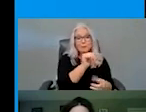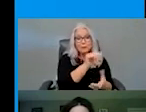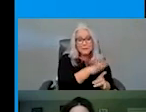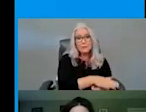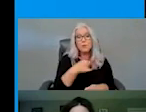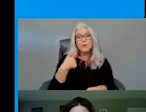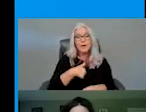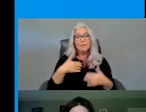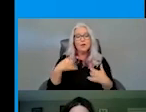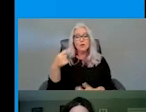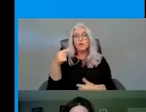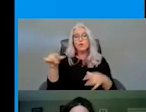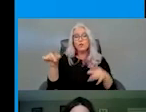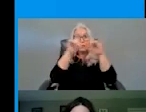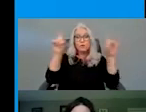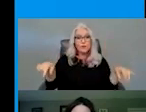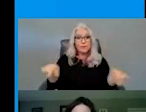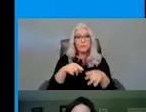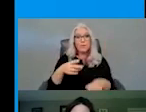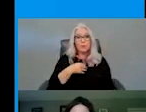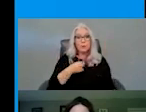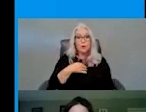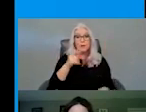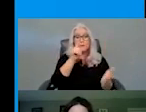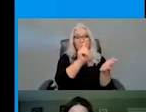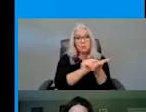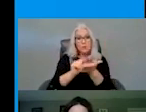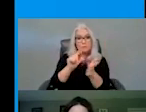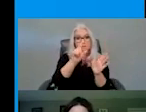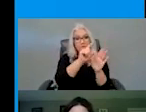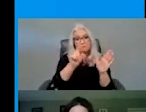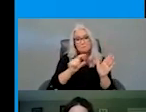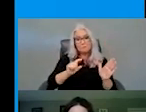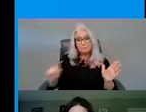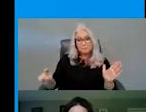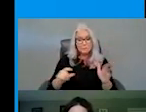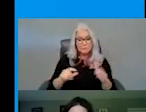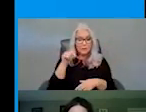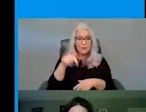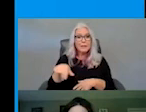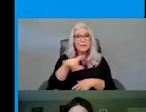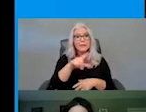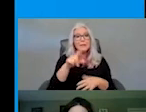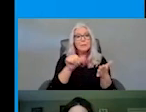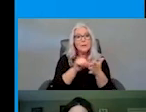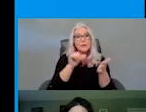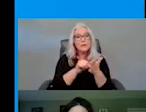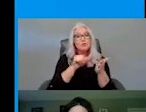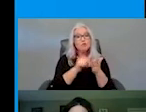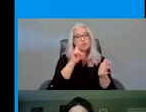here, green background with white print. On this page is a children of diverse background.